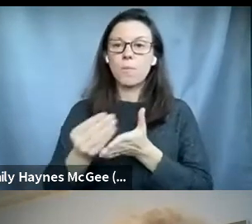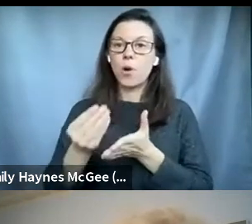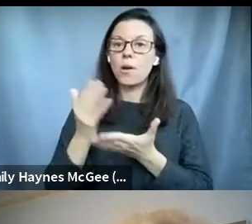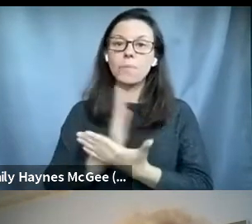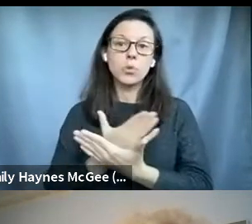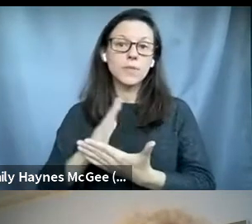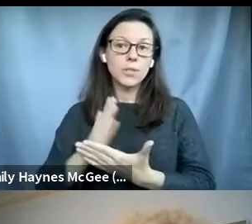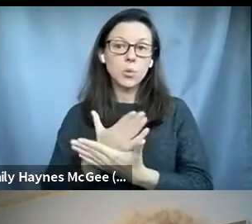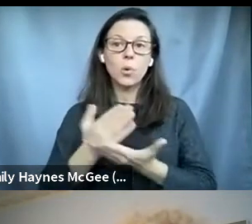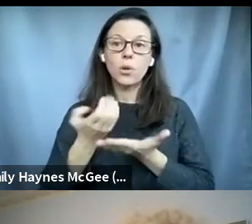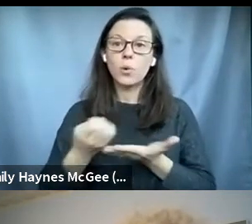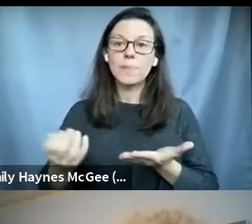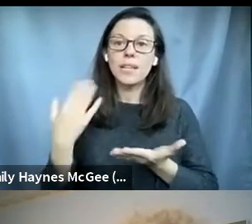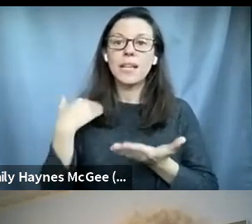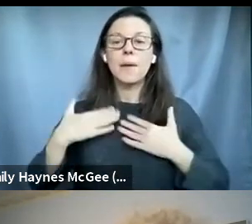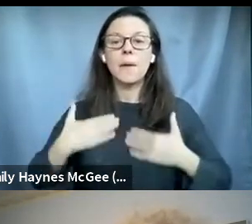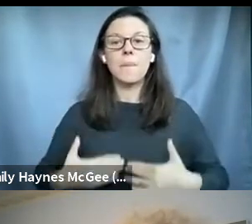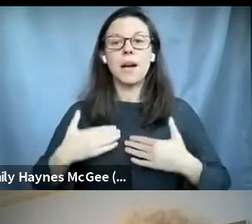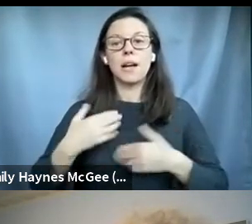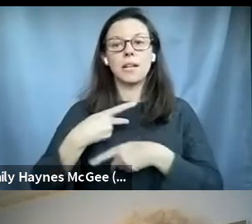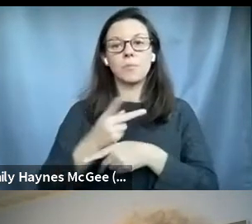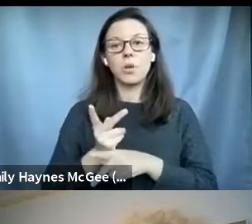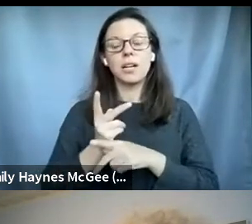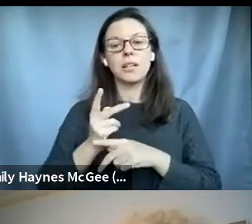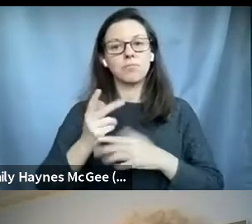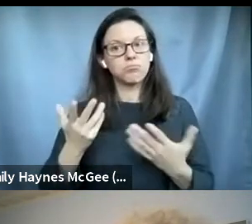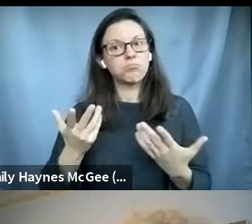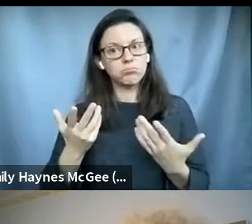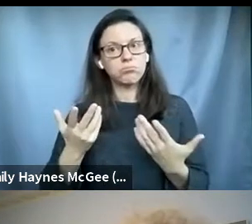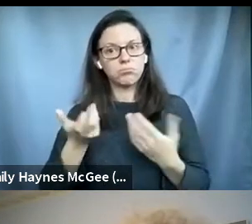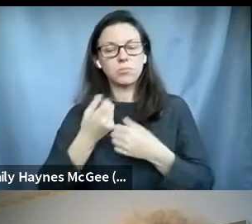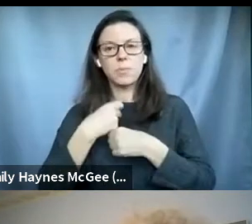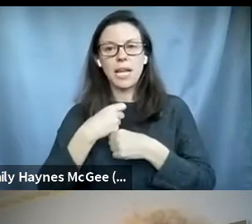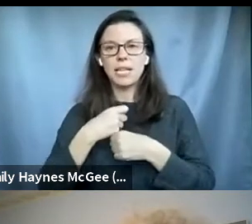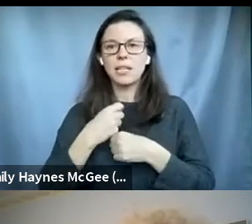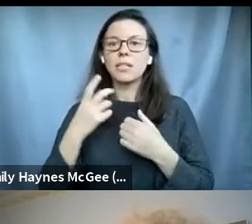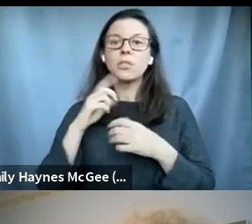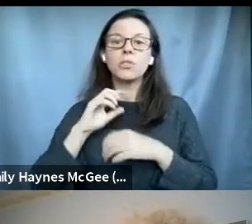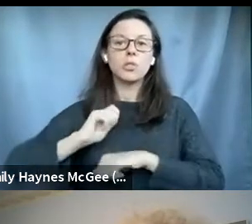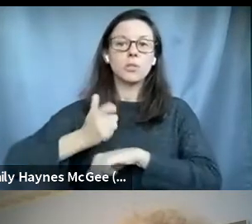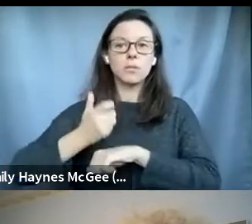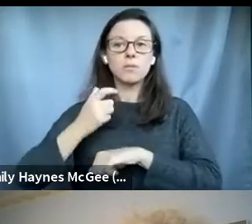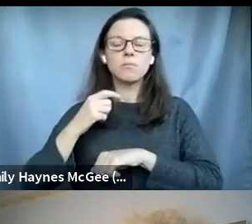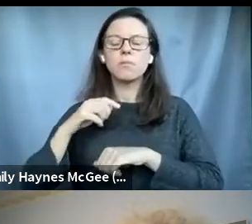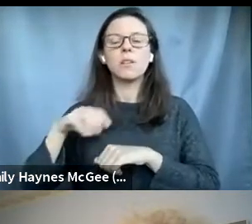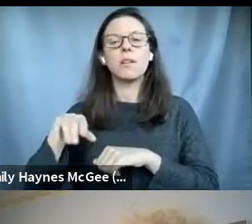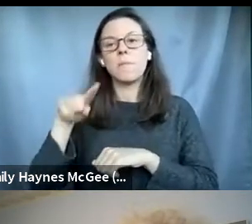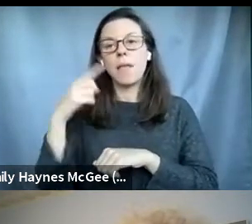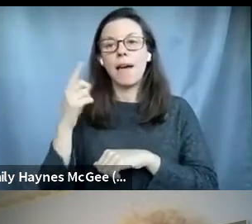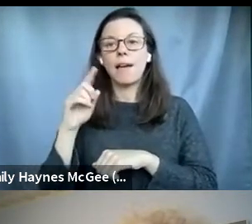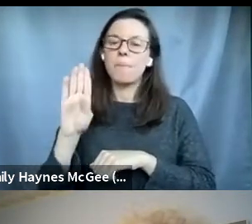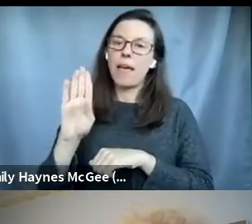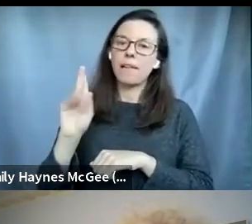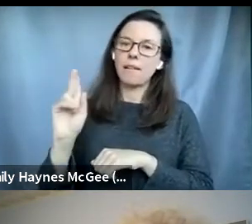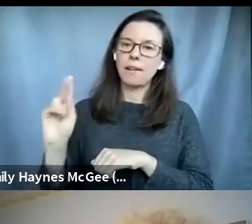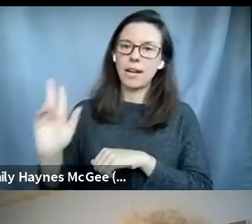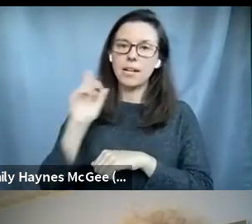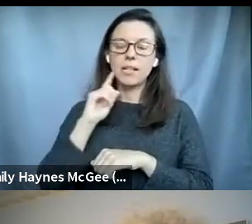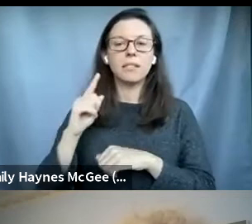ingredients to support the 2020 launch of products and new material and 2021 as well.